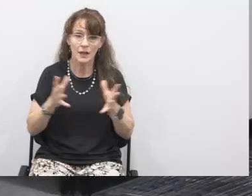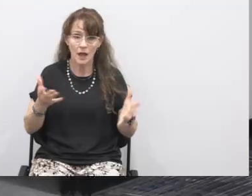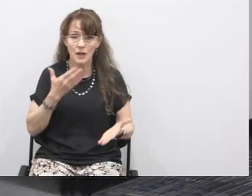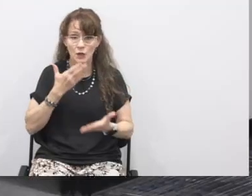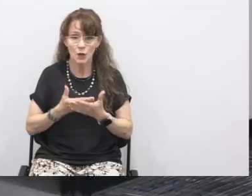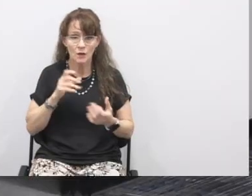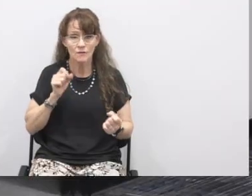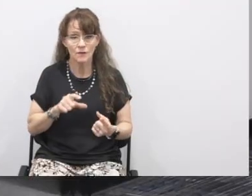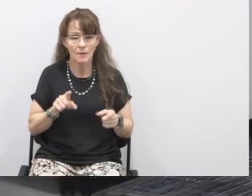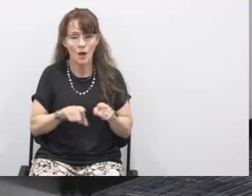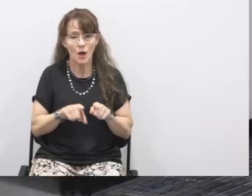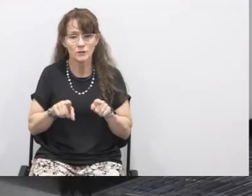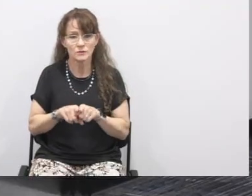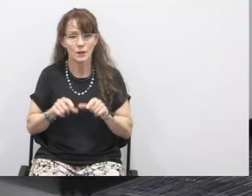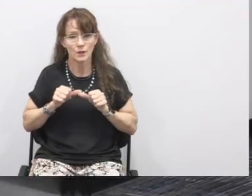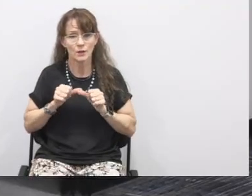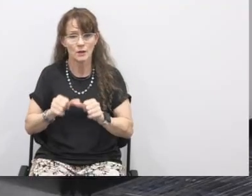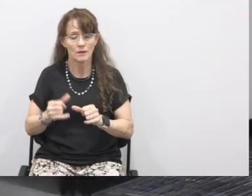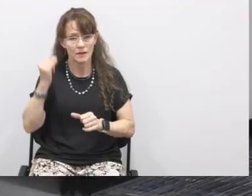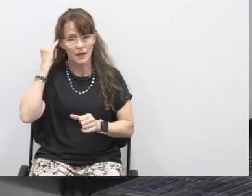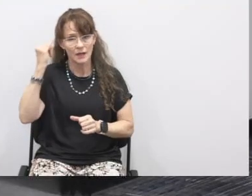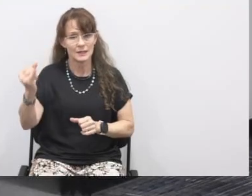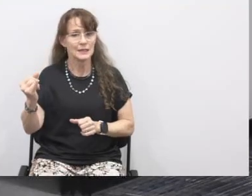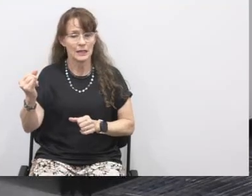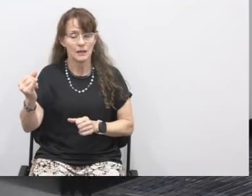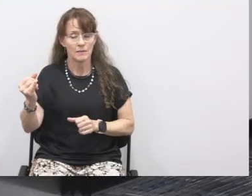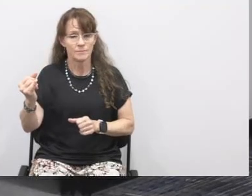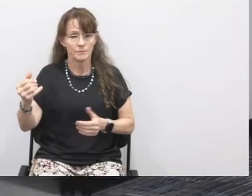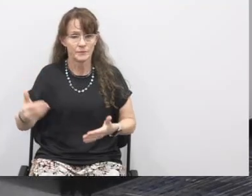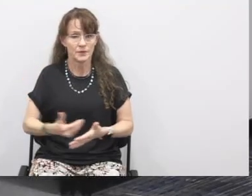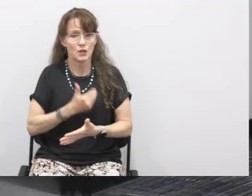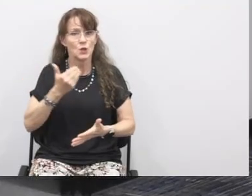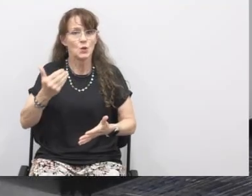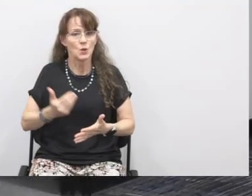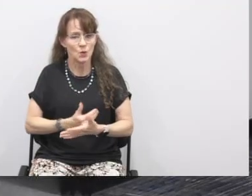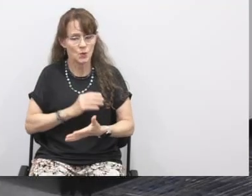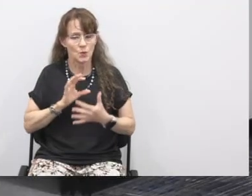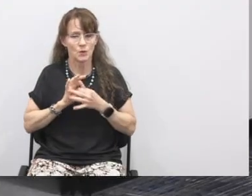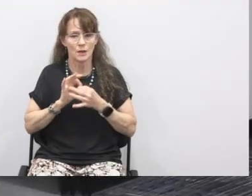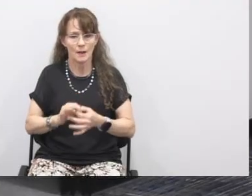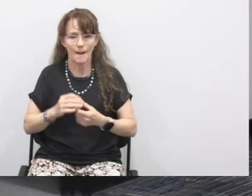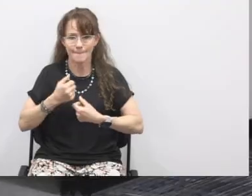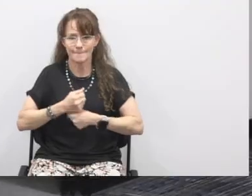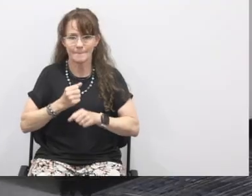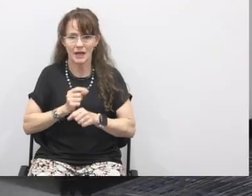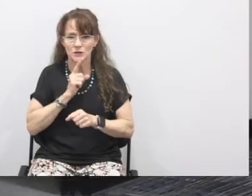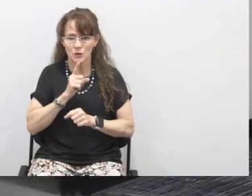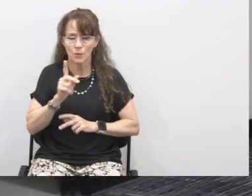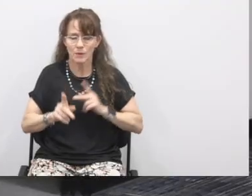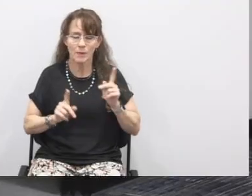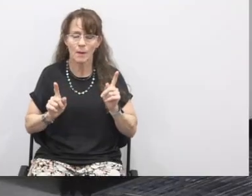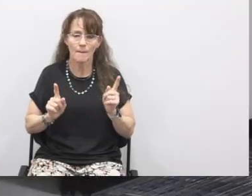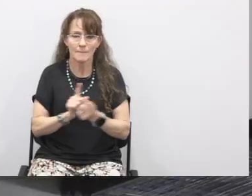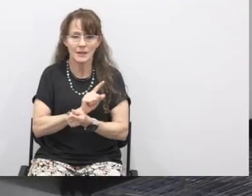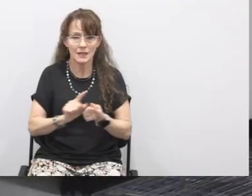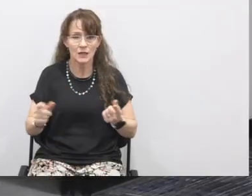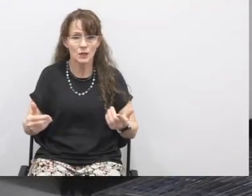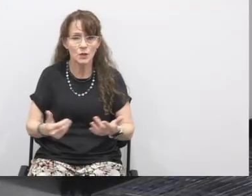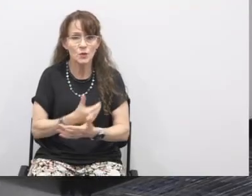but also continuing with the idea of new connections. How do you make sure that people are meeting new people? 'Cause I think there was some,